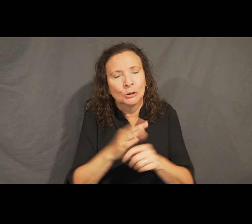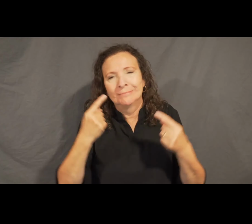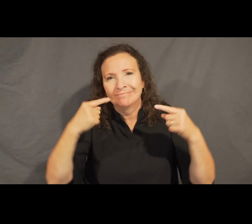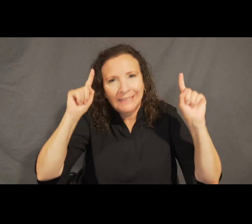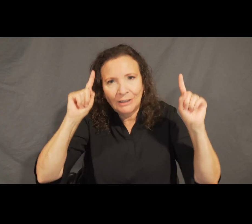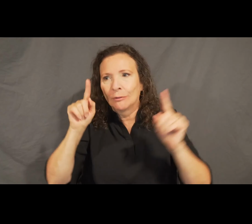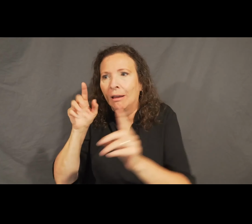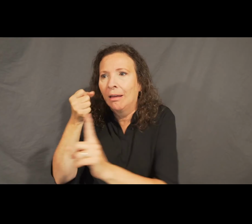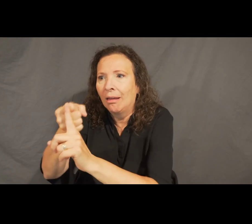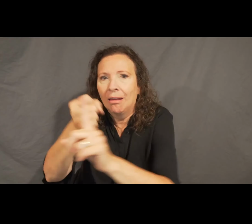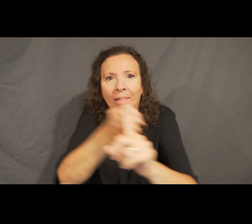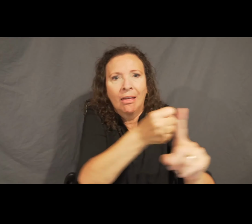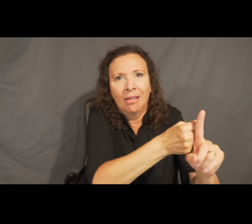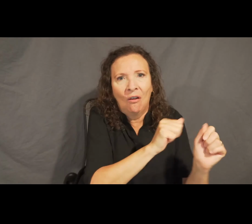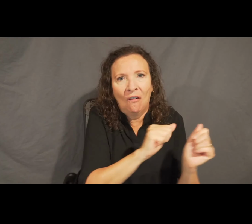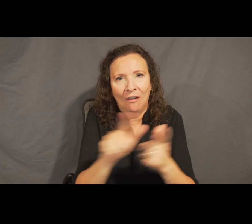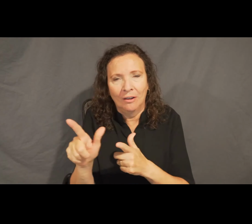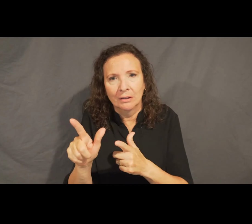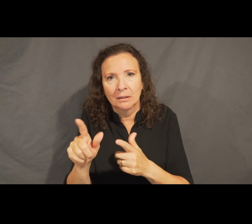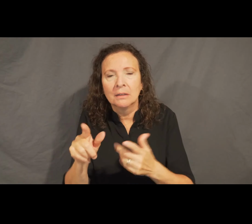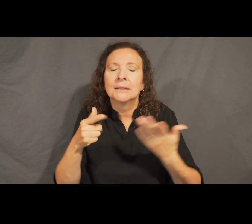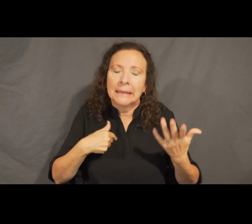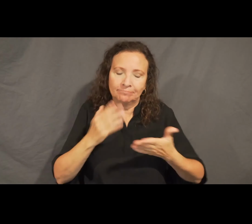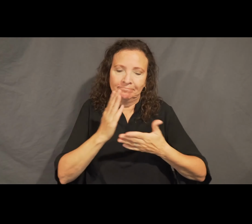And I have to accept the fact that I can't control everything.